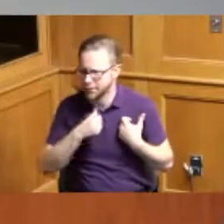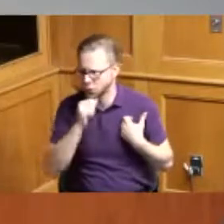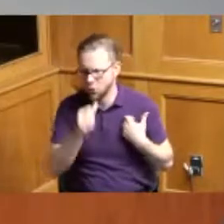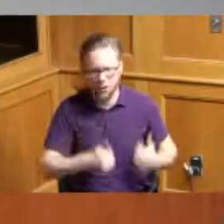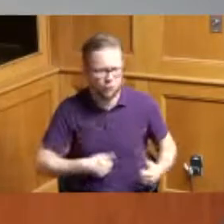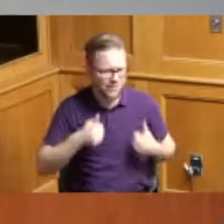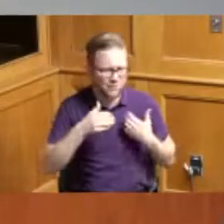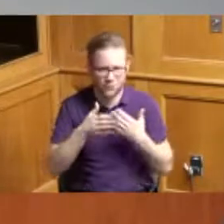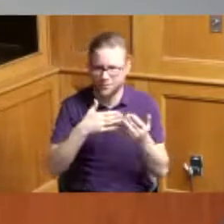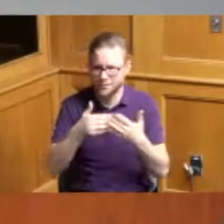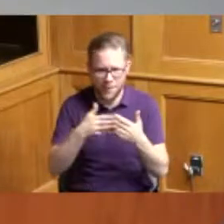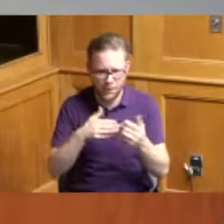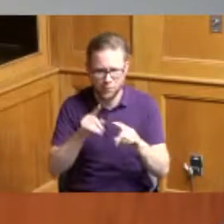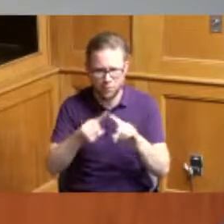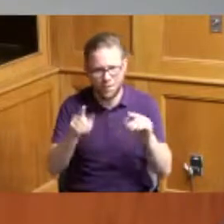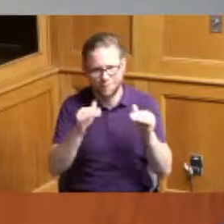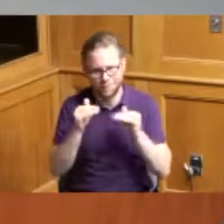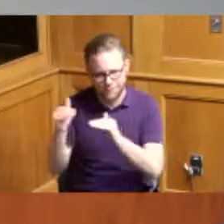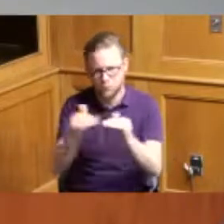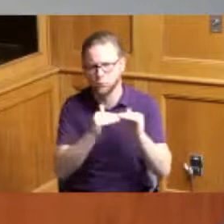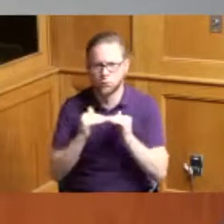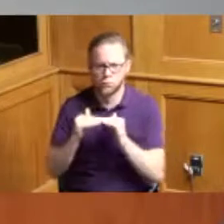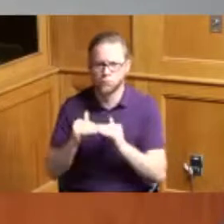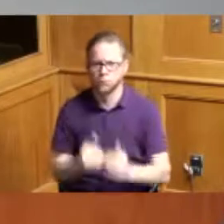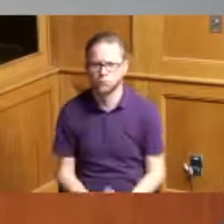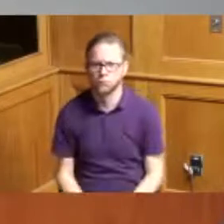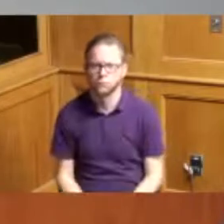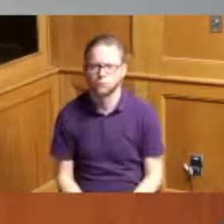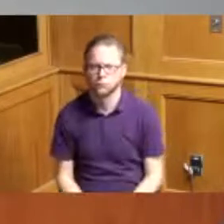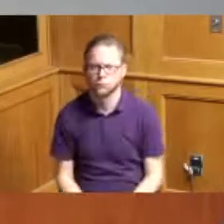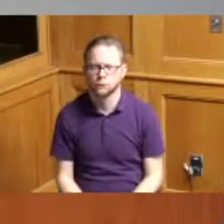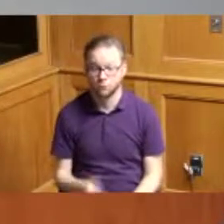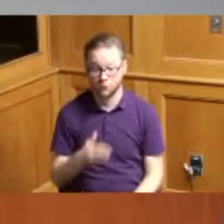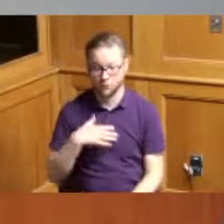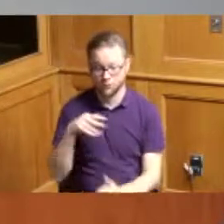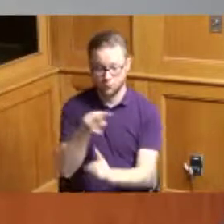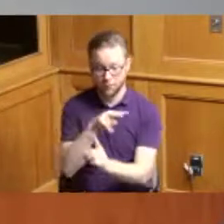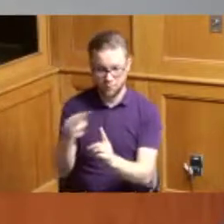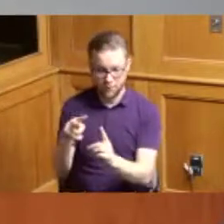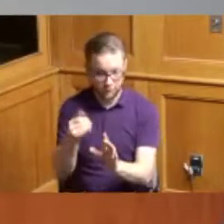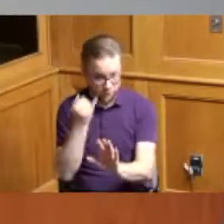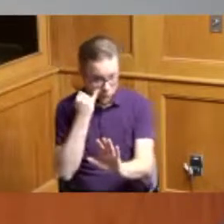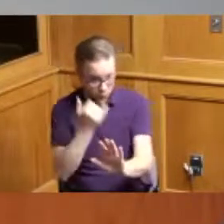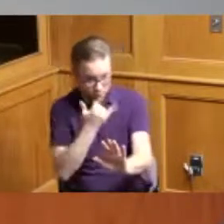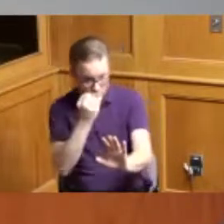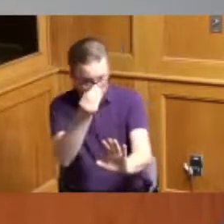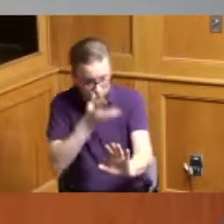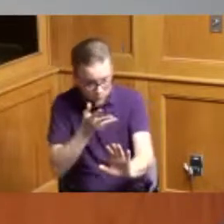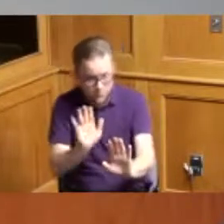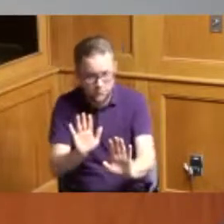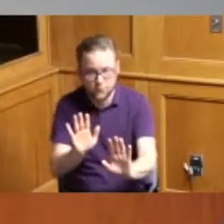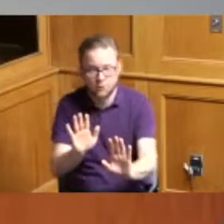property owner right so and and from my vantage point and tell me if I'm wrong the commercial